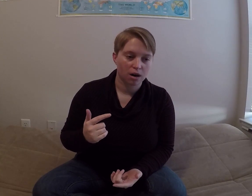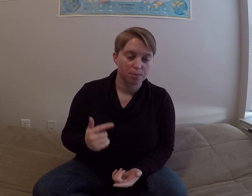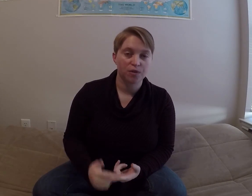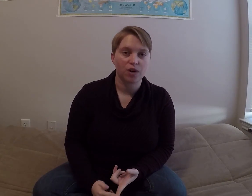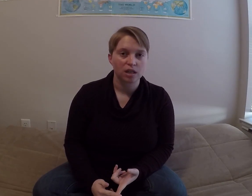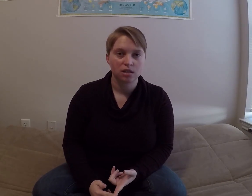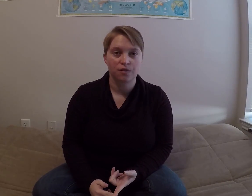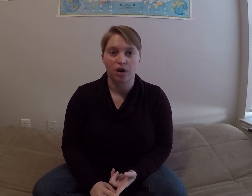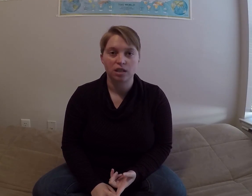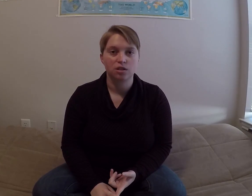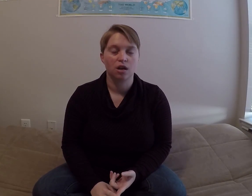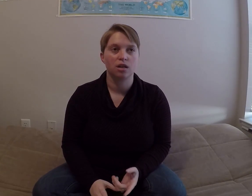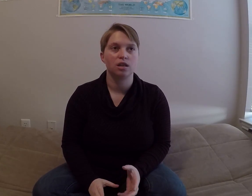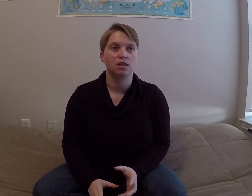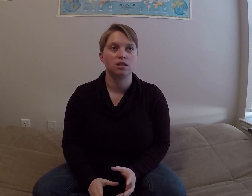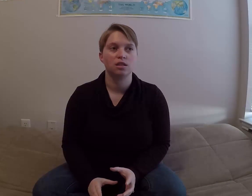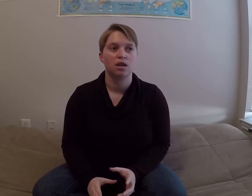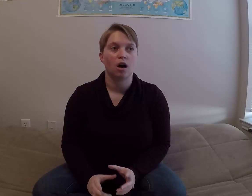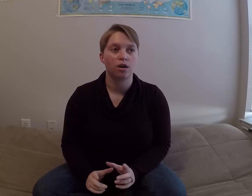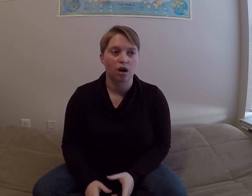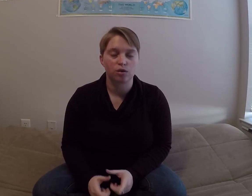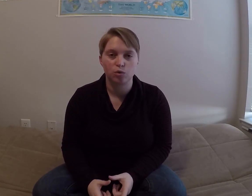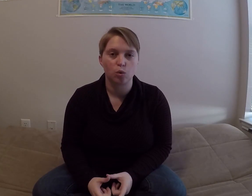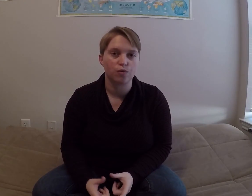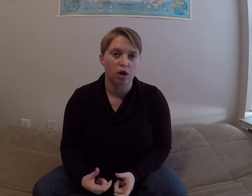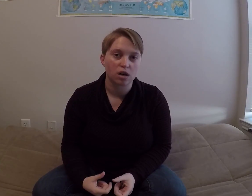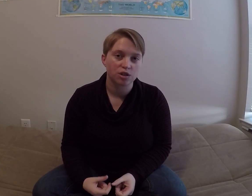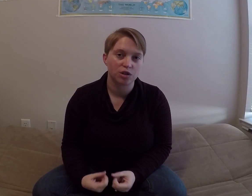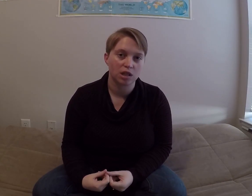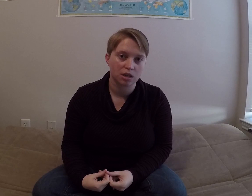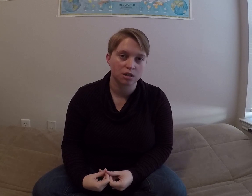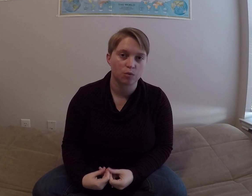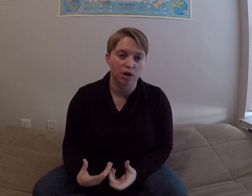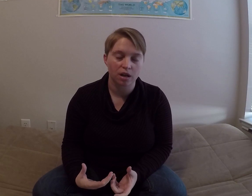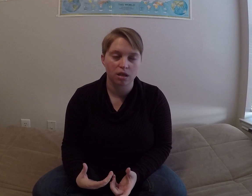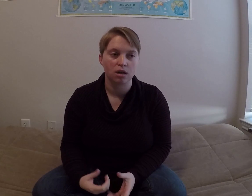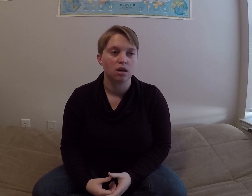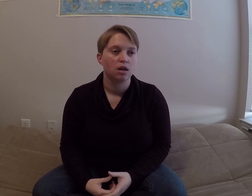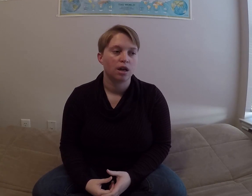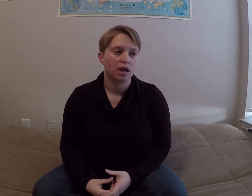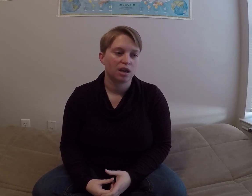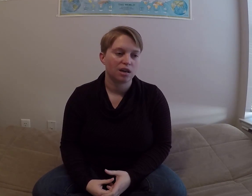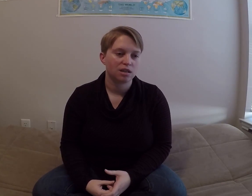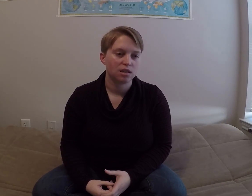The device is another tool for us to hear with.